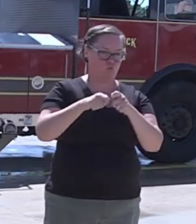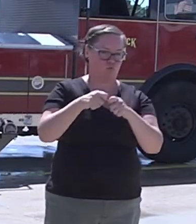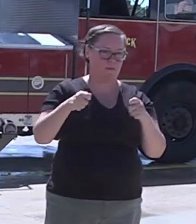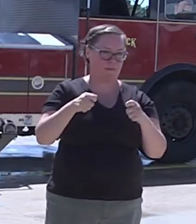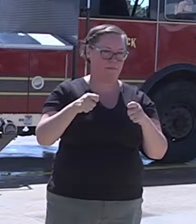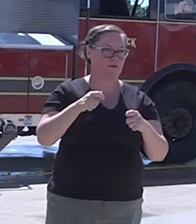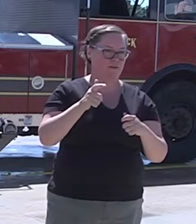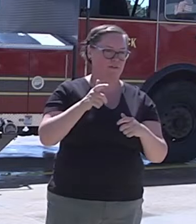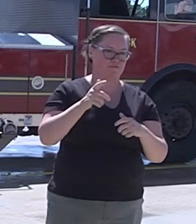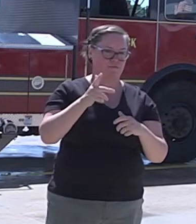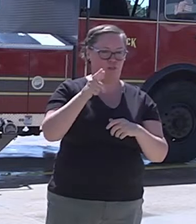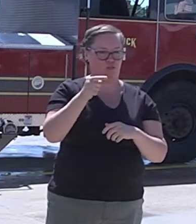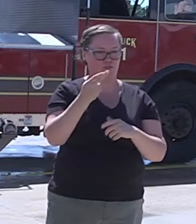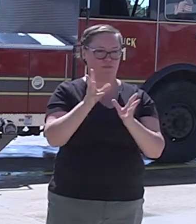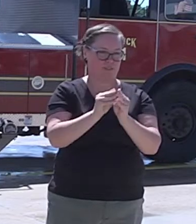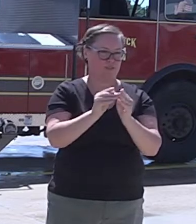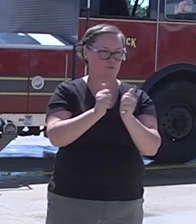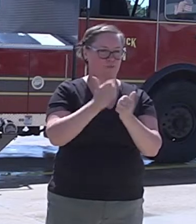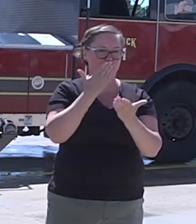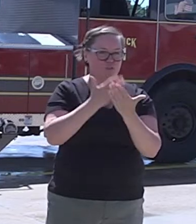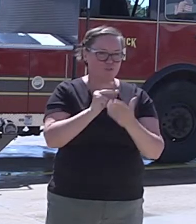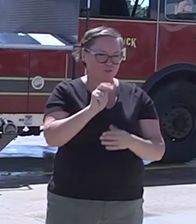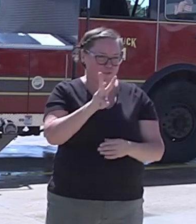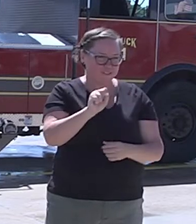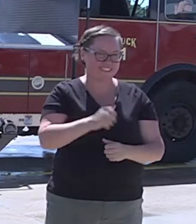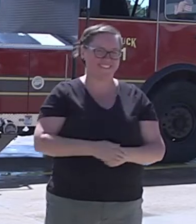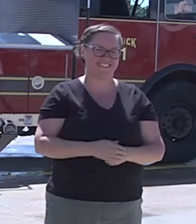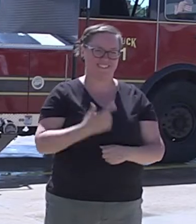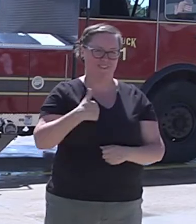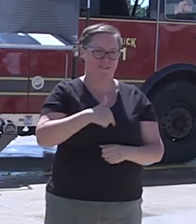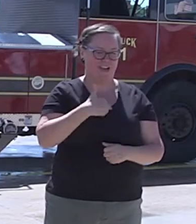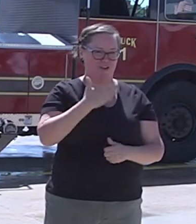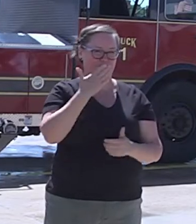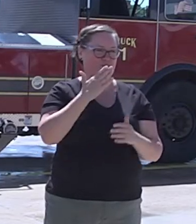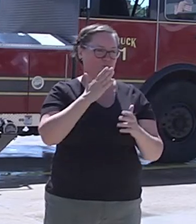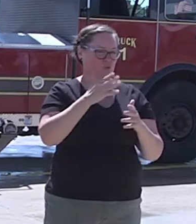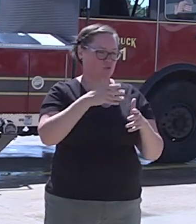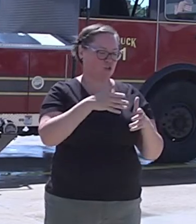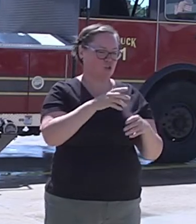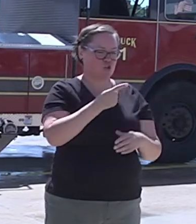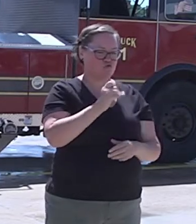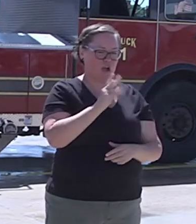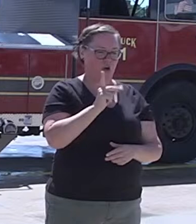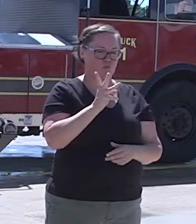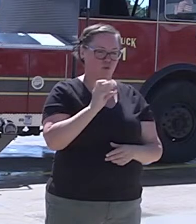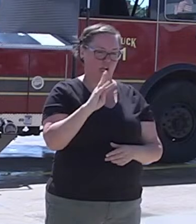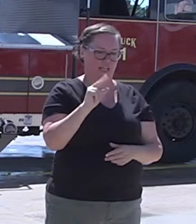briefing with some good news we had two ground breakings this week one in District 1 with the